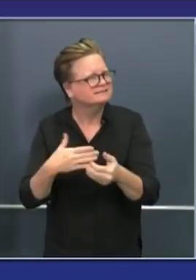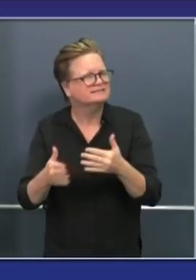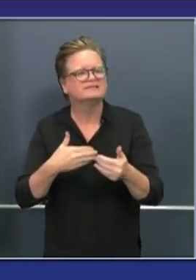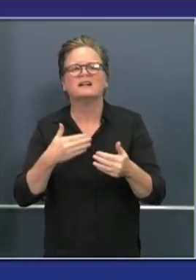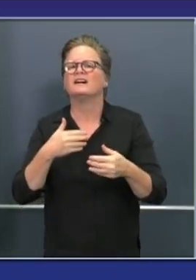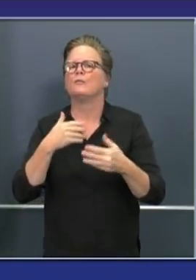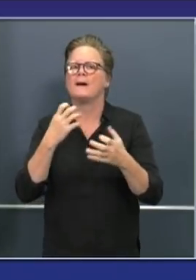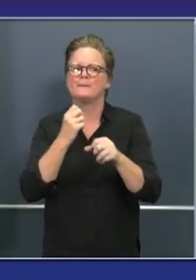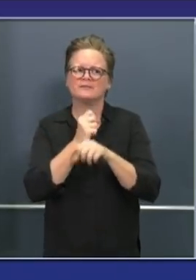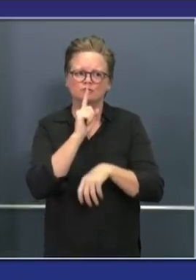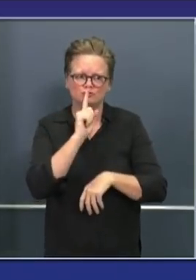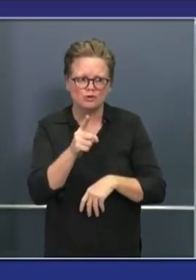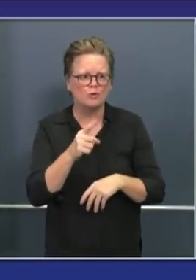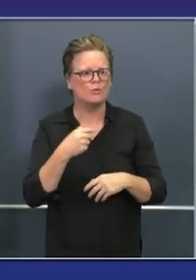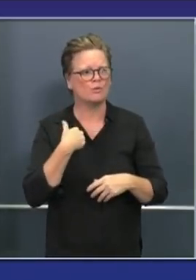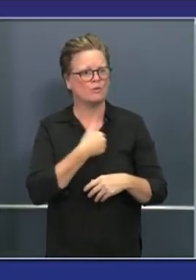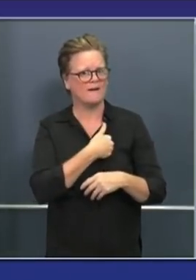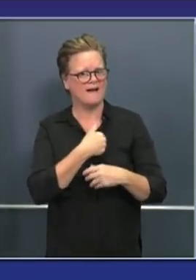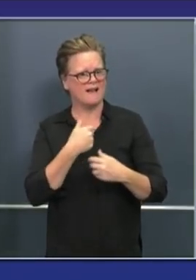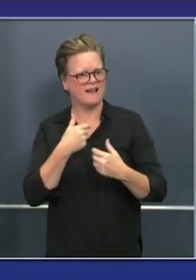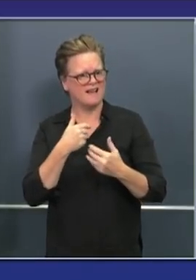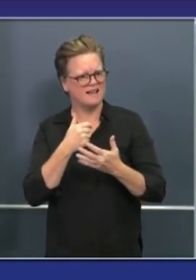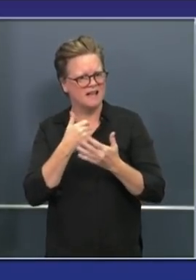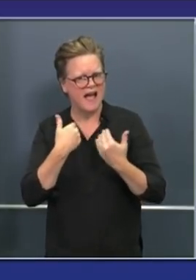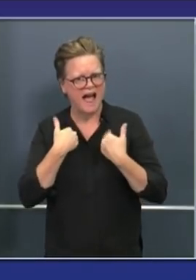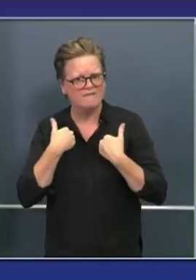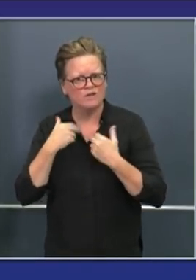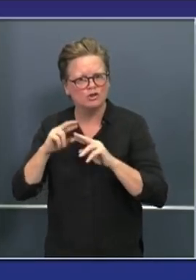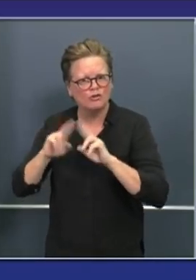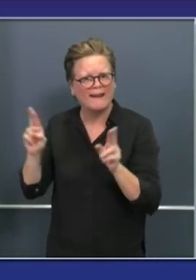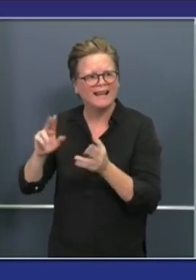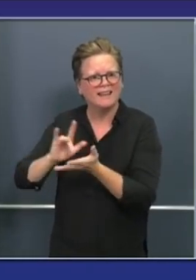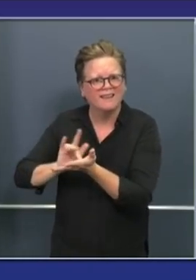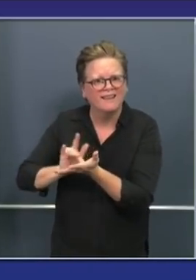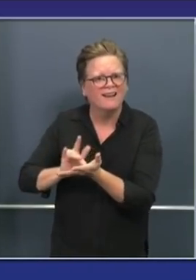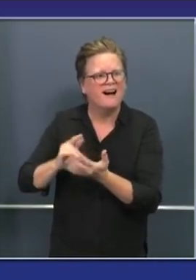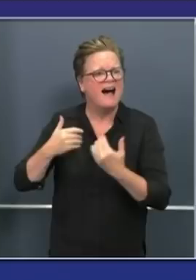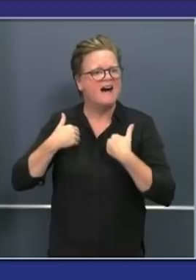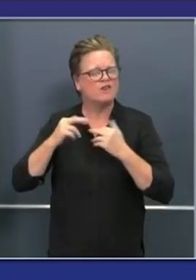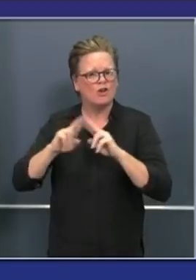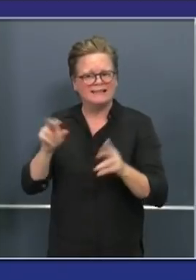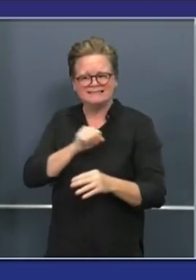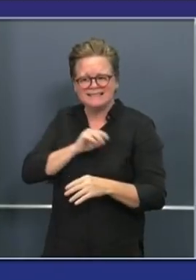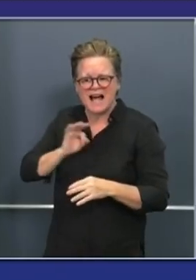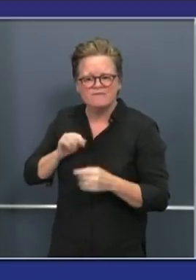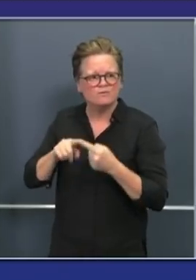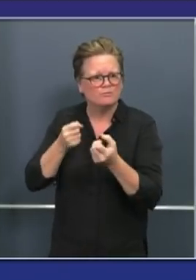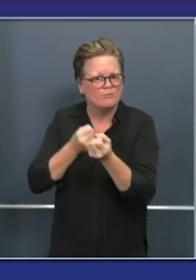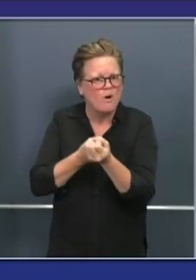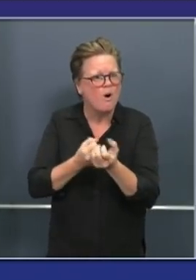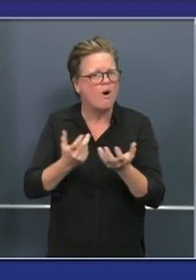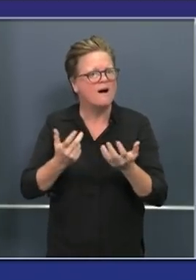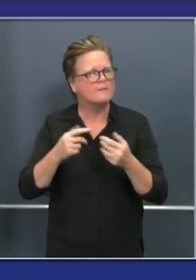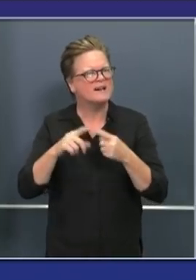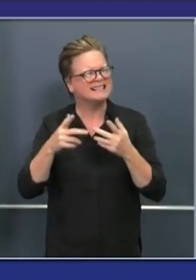WORKING HARD ON TO ENSURE NOT JUST THAT TREATMENT AND VENTILATORS AND STAFF ARE GETTING INTO NEIGHBORHOODS AND COMMUNITIES WHERE WE SEE